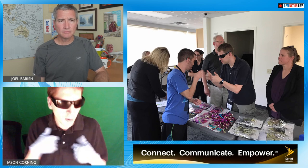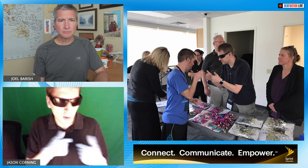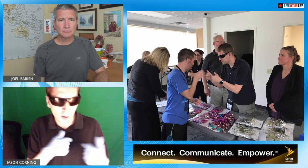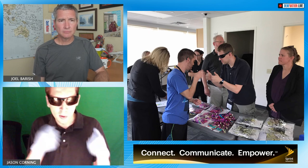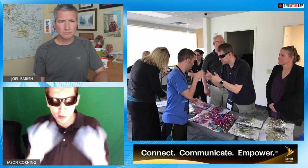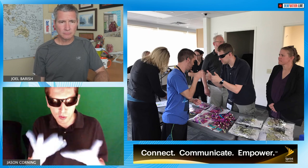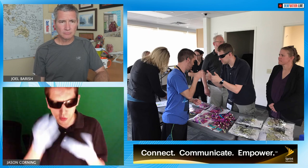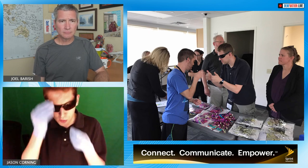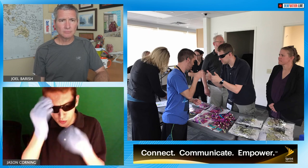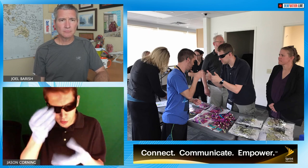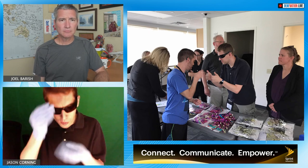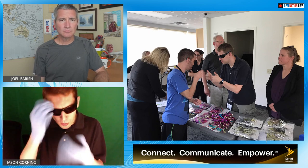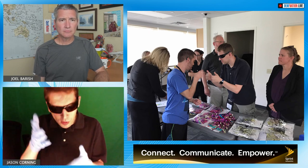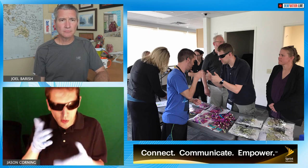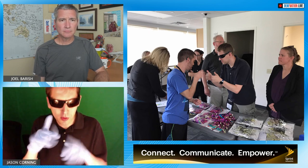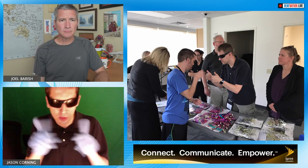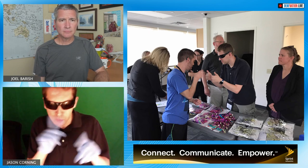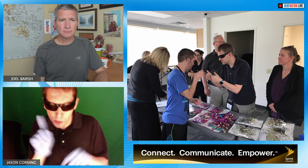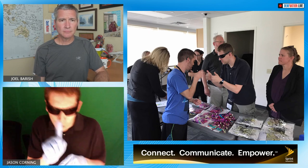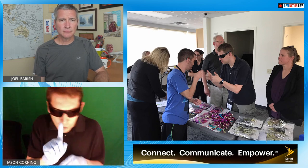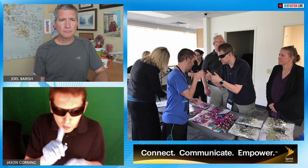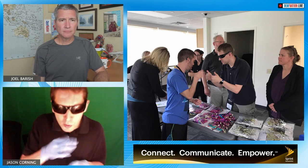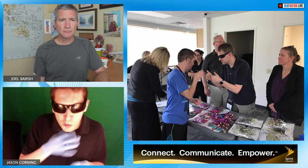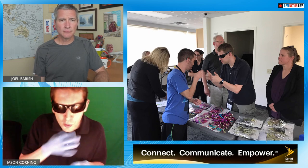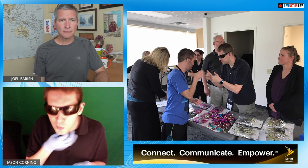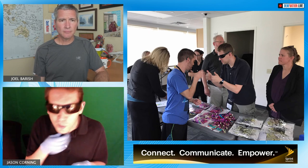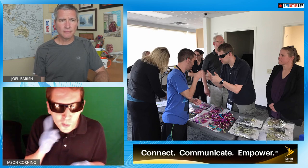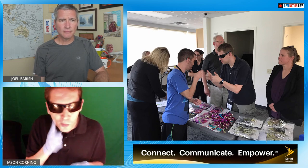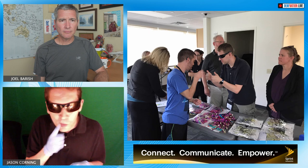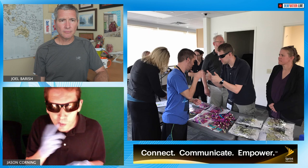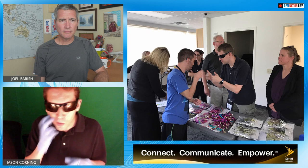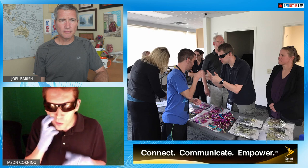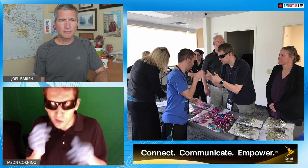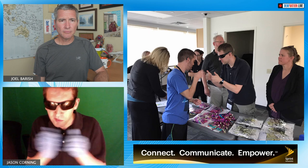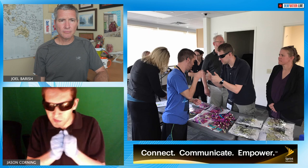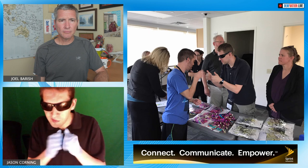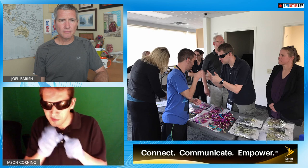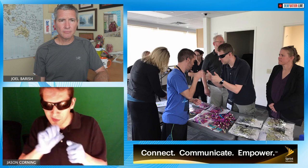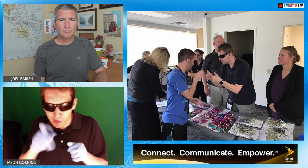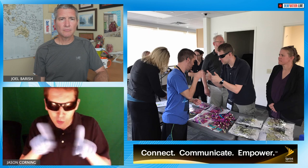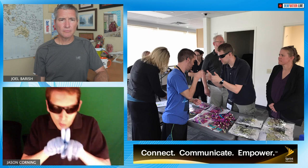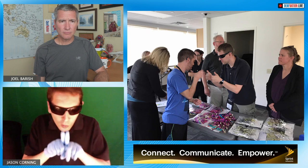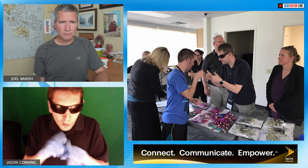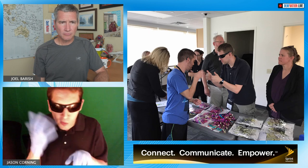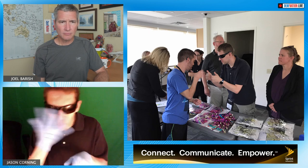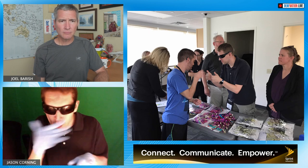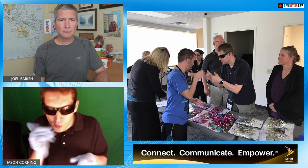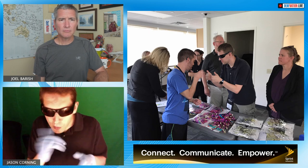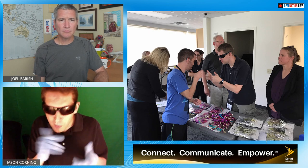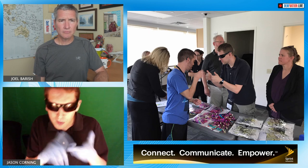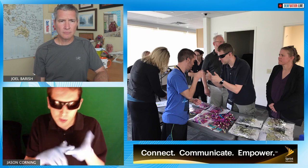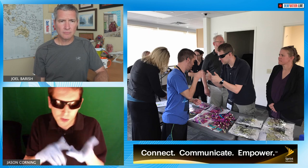we provide information to people, they tend to ask what deafblind and SSP look like